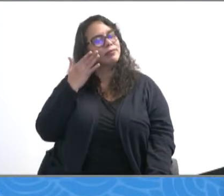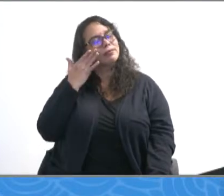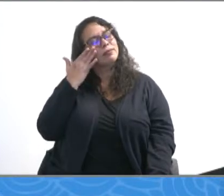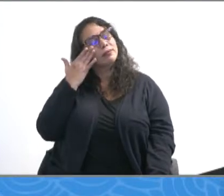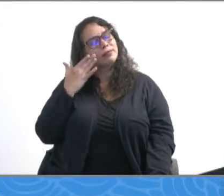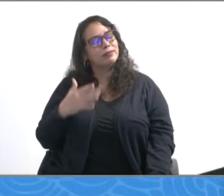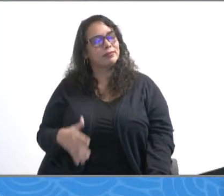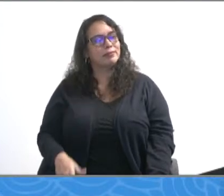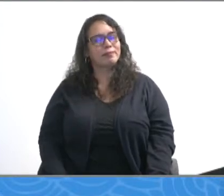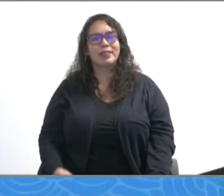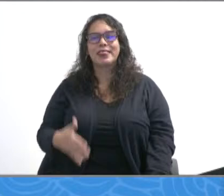Thank you, Angel.